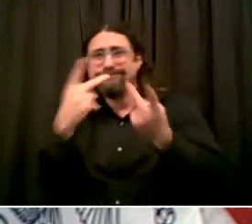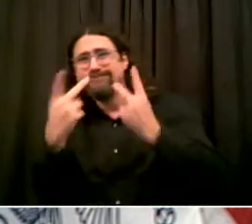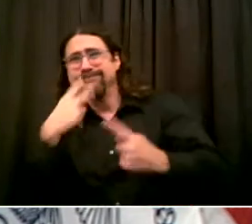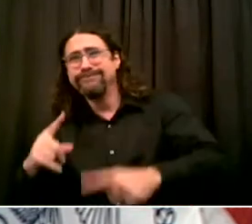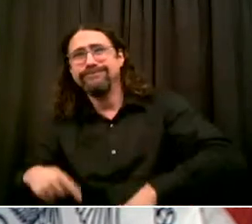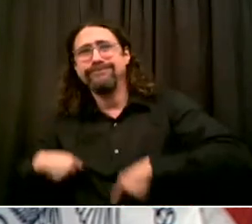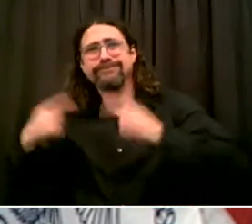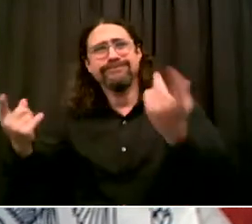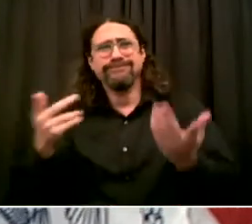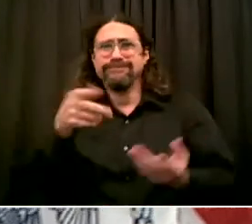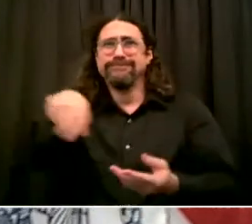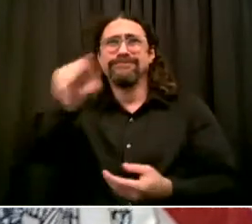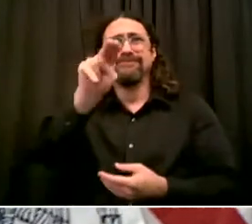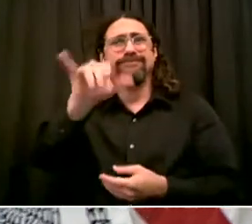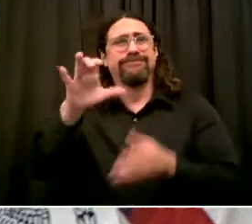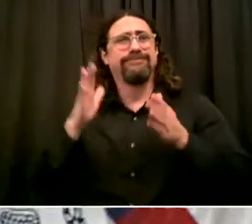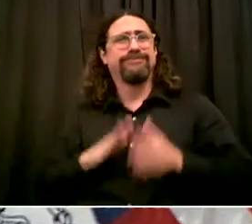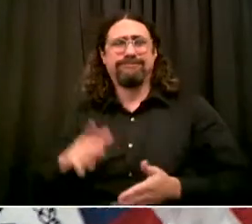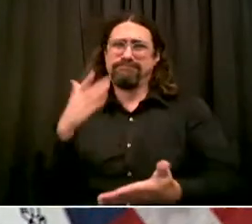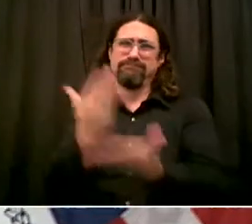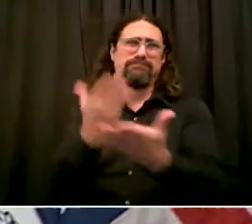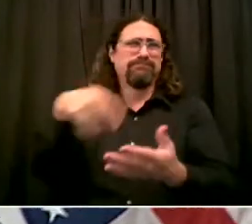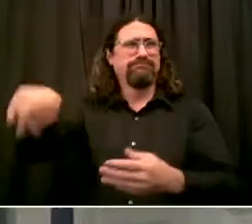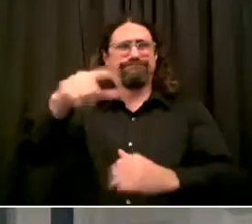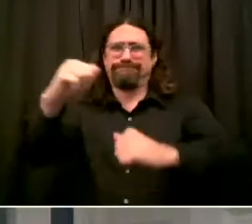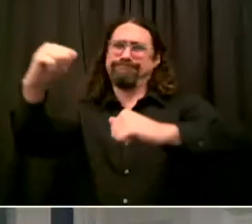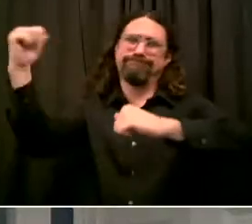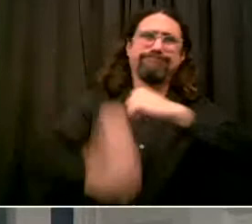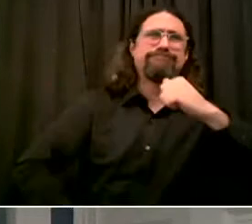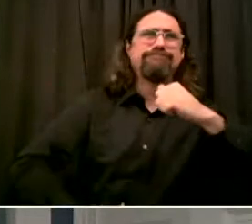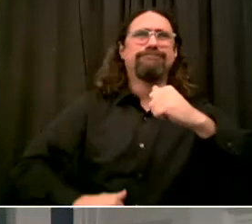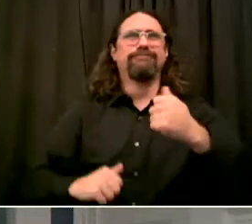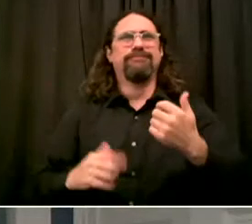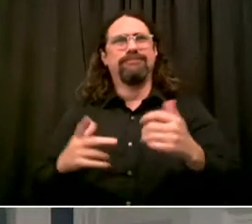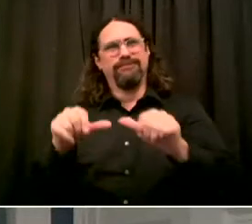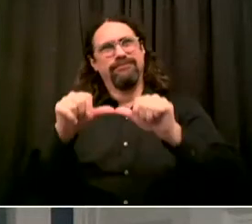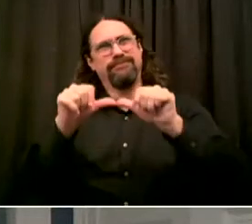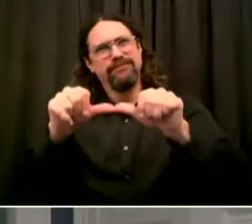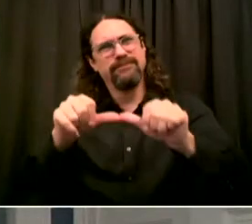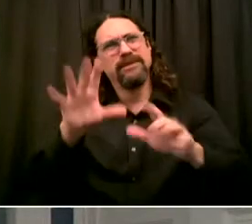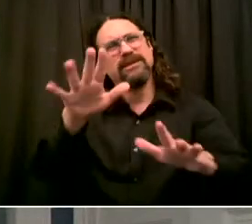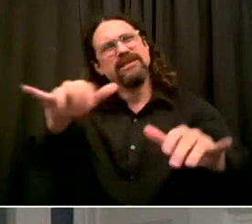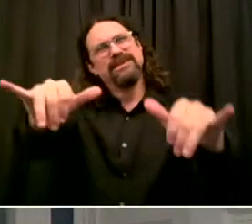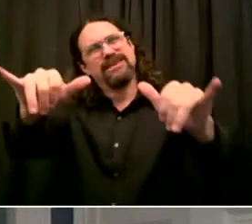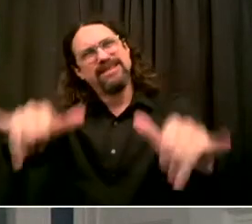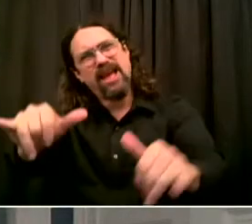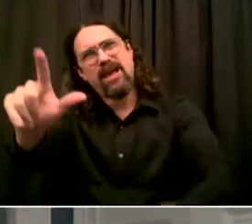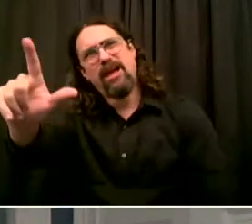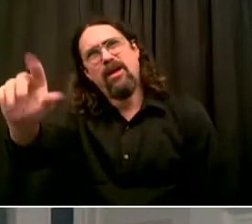HAS SAVED LIVES. LET'S DO THE SMART THING THIS HOLIDAY SEASON. LET'S STAY NEAEABRY Y AND D EL PROTECT EACH OTHER. THANK YOU, EVERYBODY.